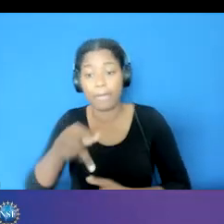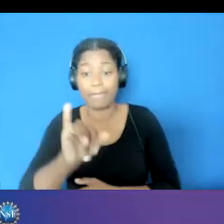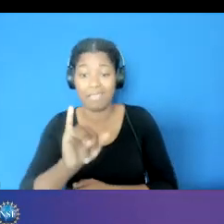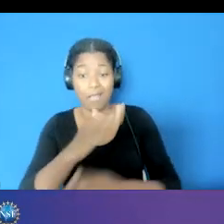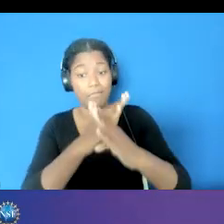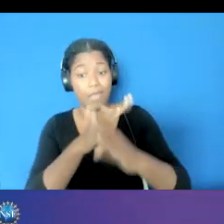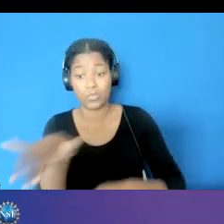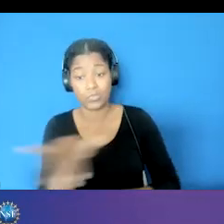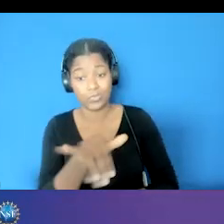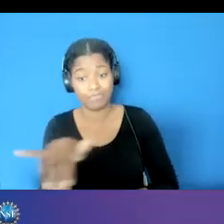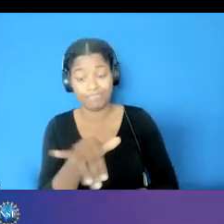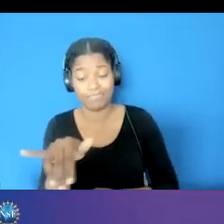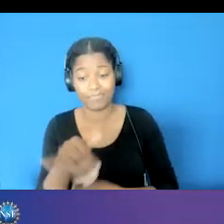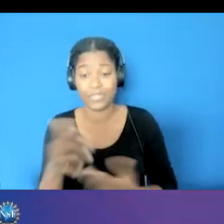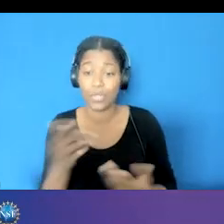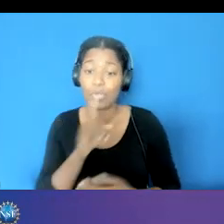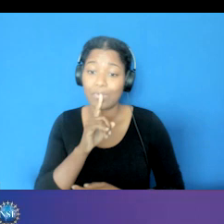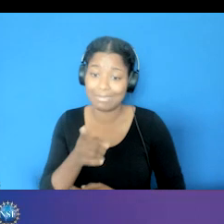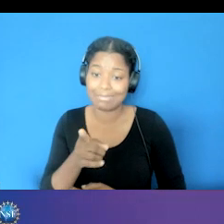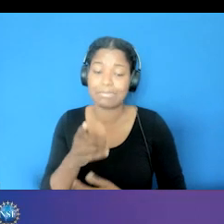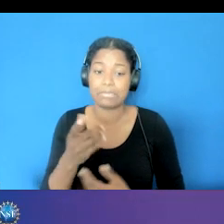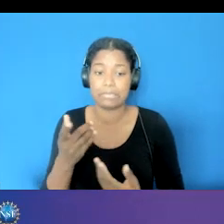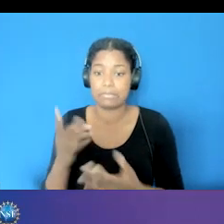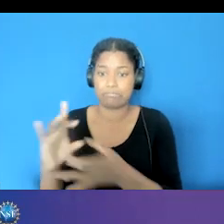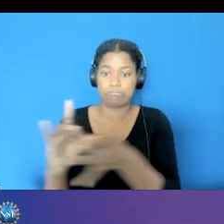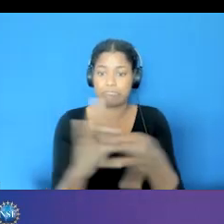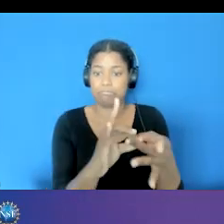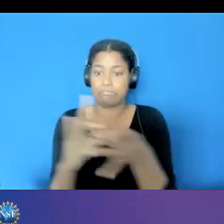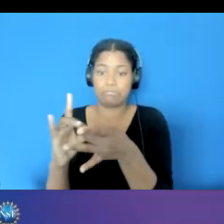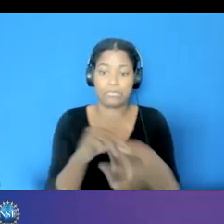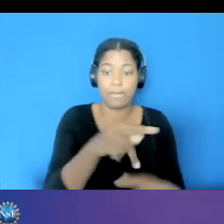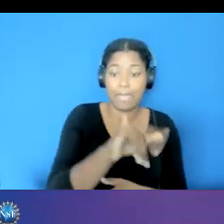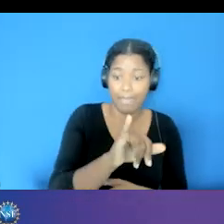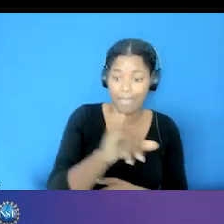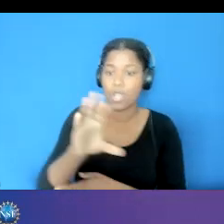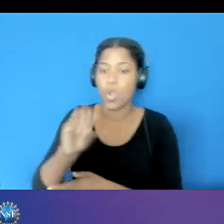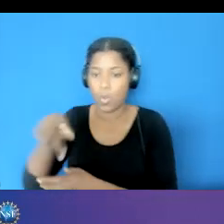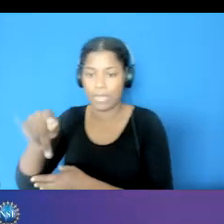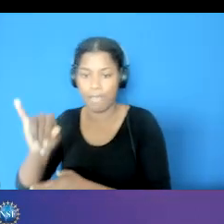So again, it really is that combination of PI and co-PIs and whether or not they're